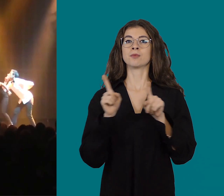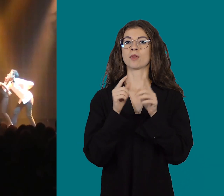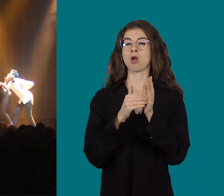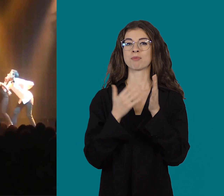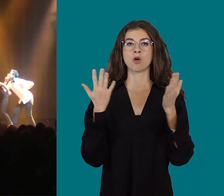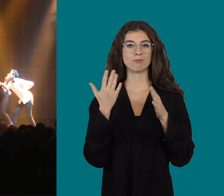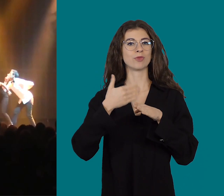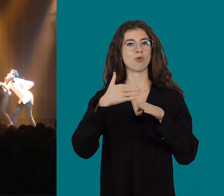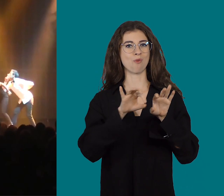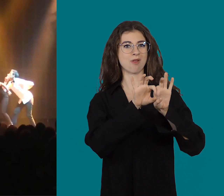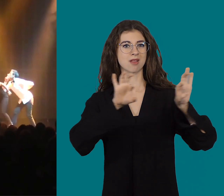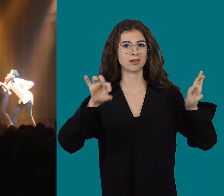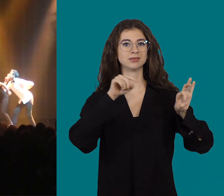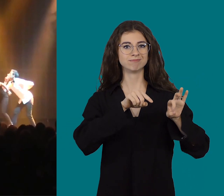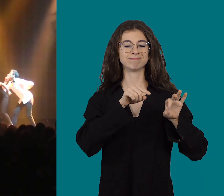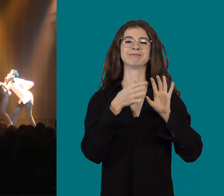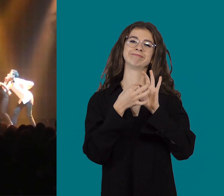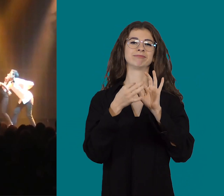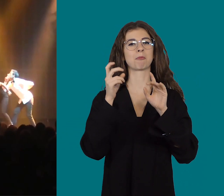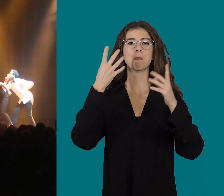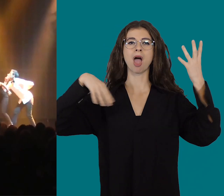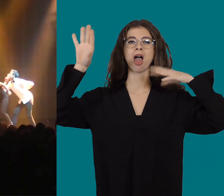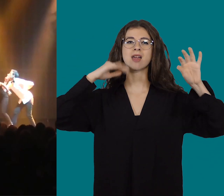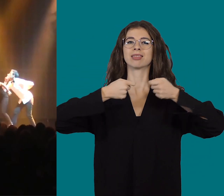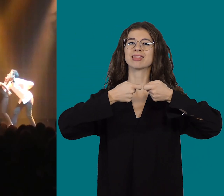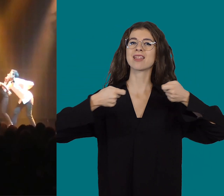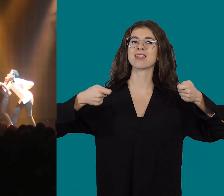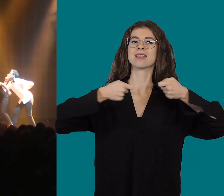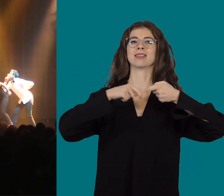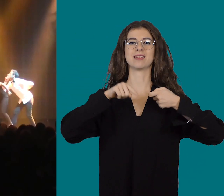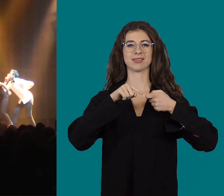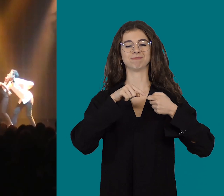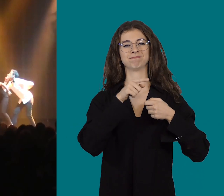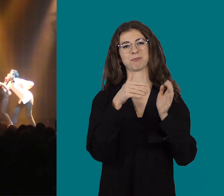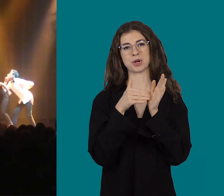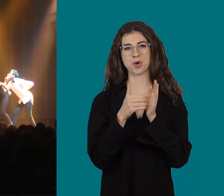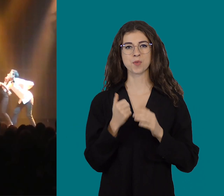And she needs a wooden bar which is mainly used in ballet for stretching.